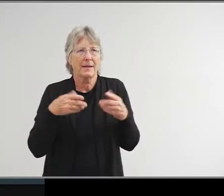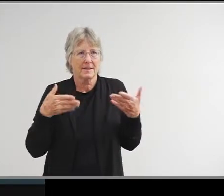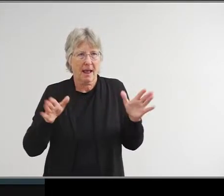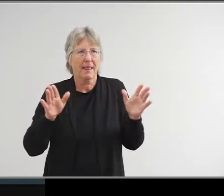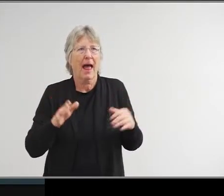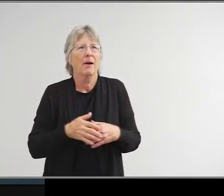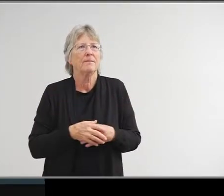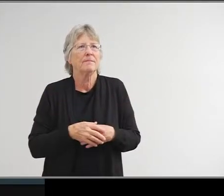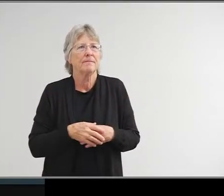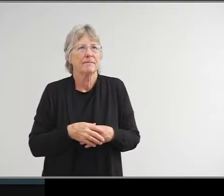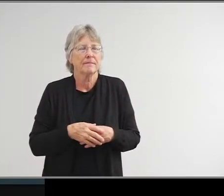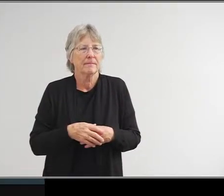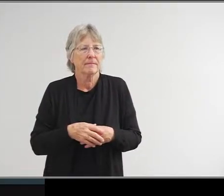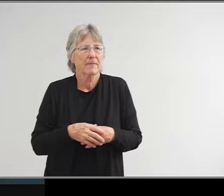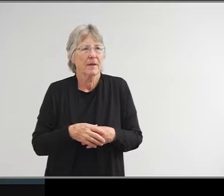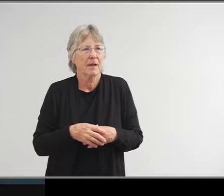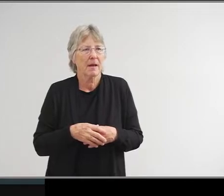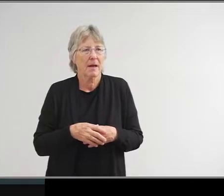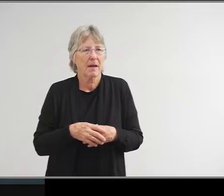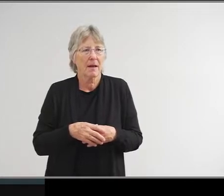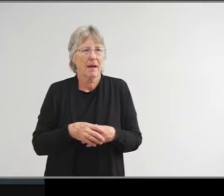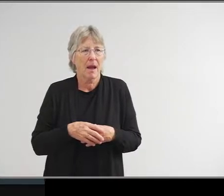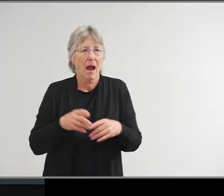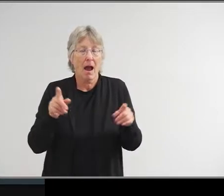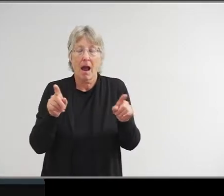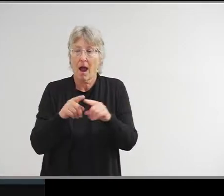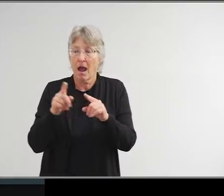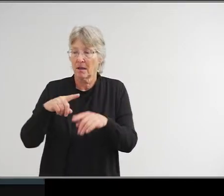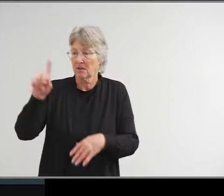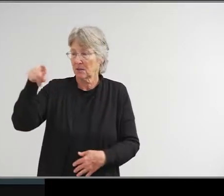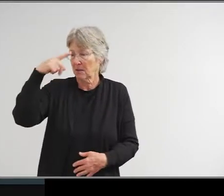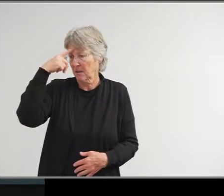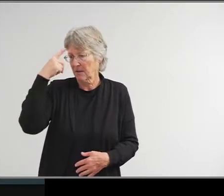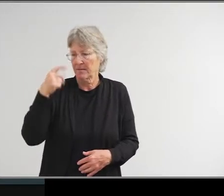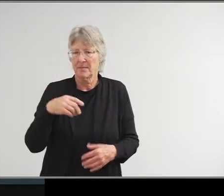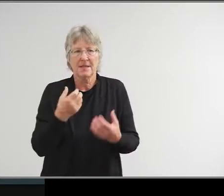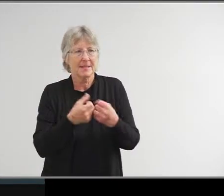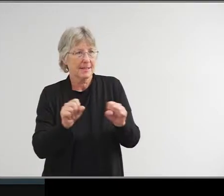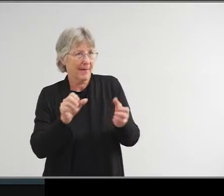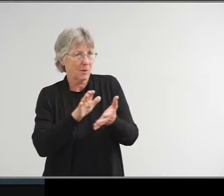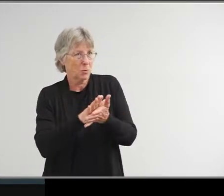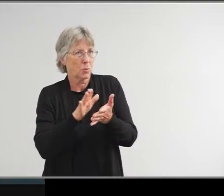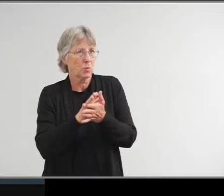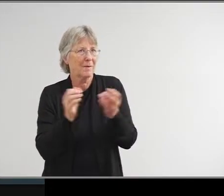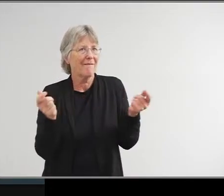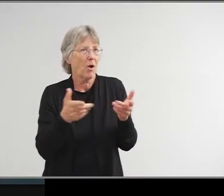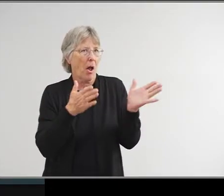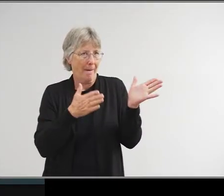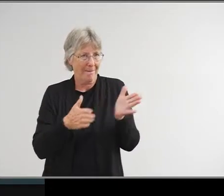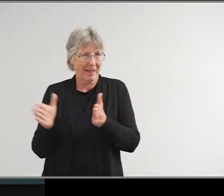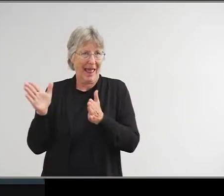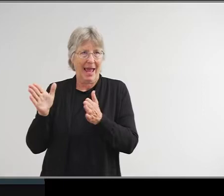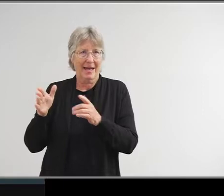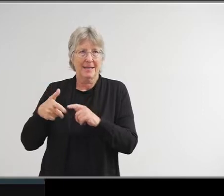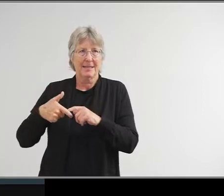And then lastly, in addition to the governor's, Safe Schools For All Plan, while it has been suspended currently,